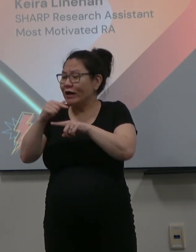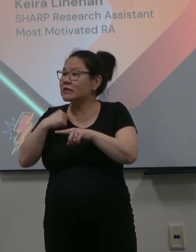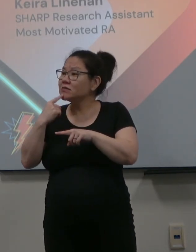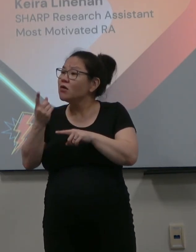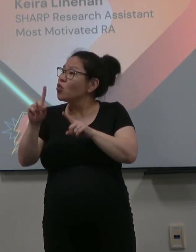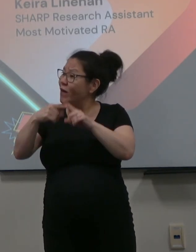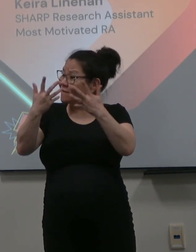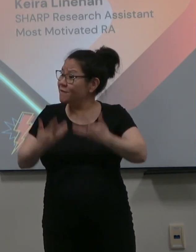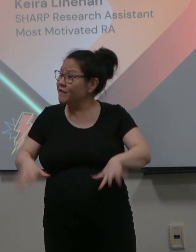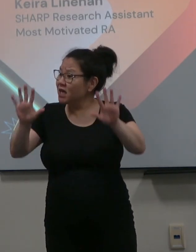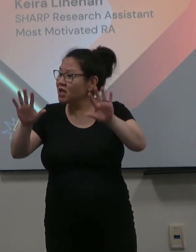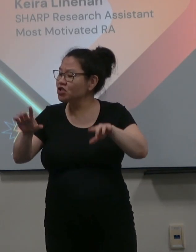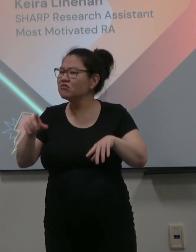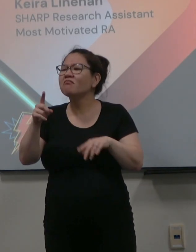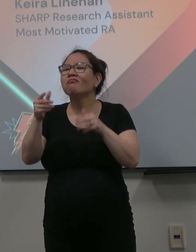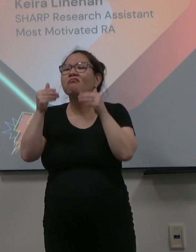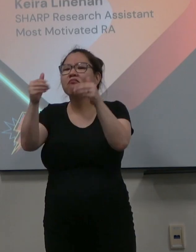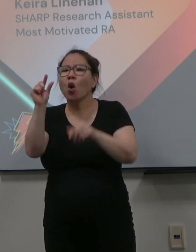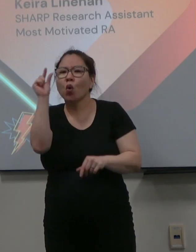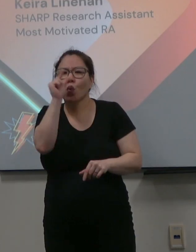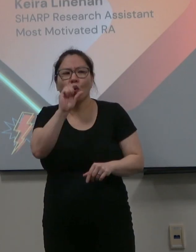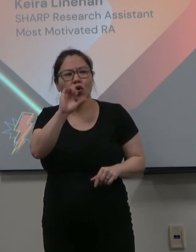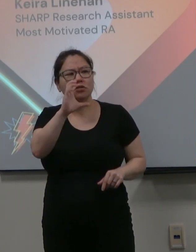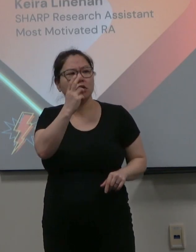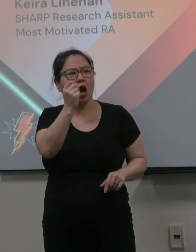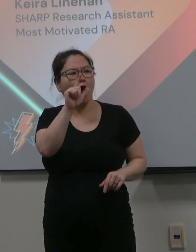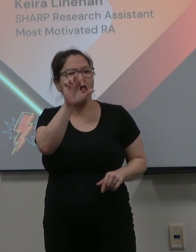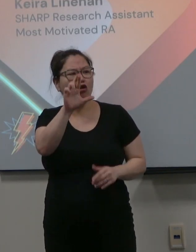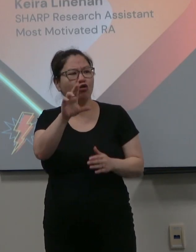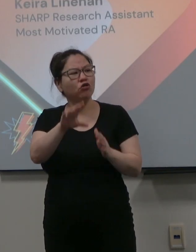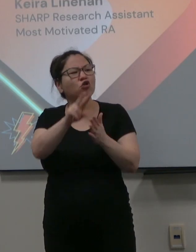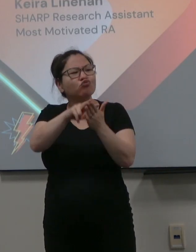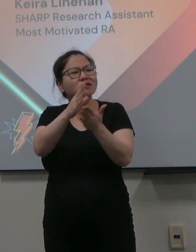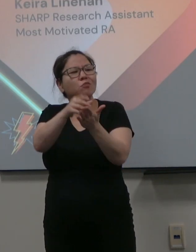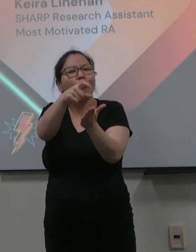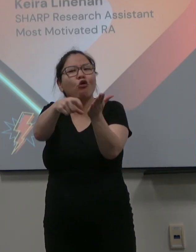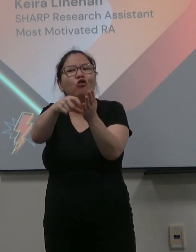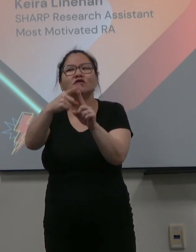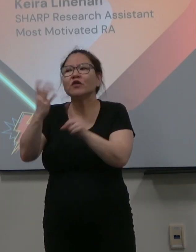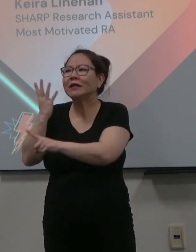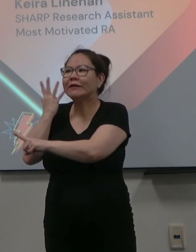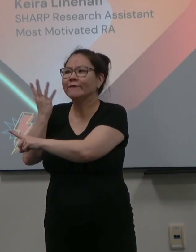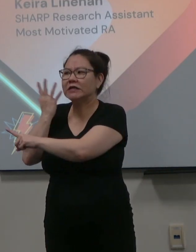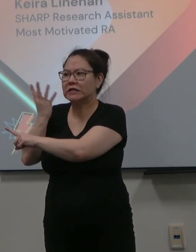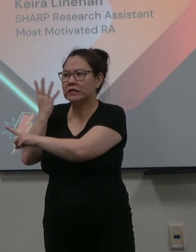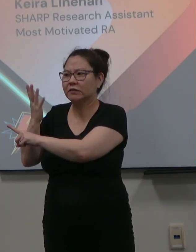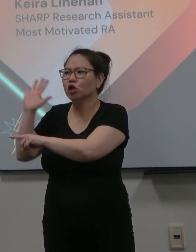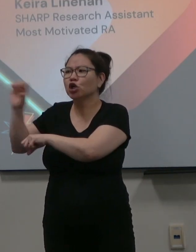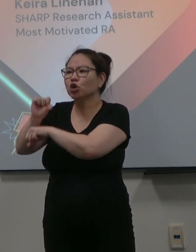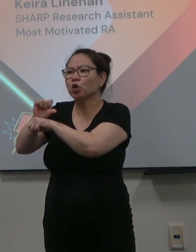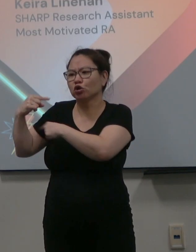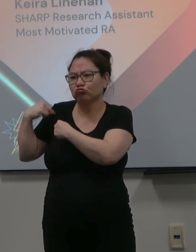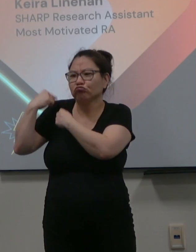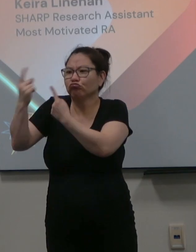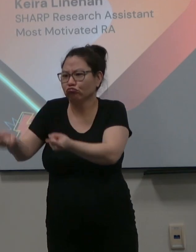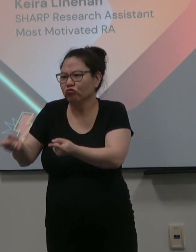But they were doing the city training, and I said, "Once you're finished, go ahead and use Google Scholar to read some articles from Tiffany's work